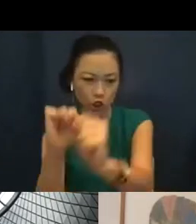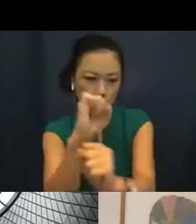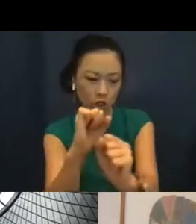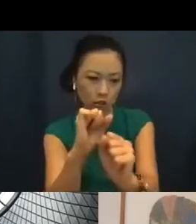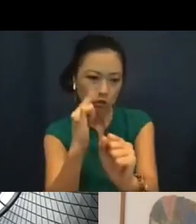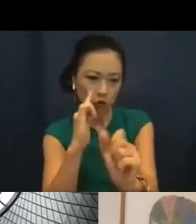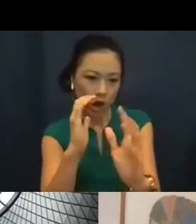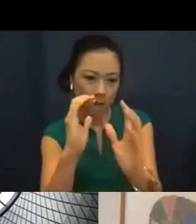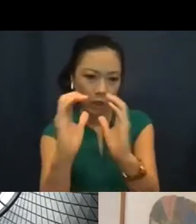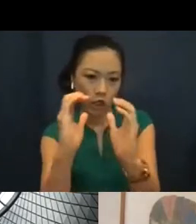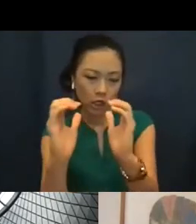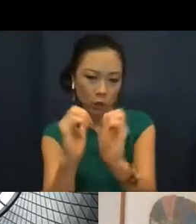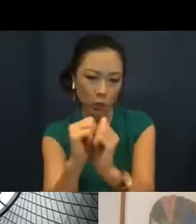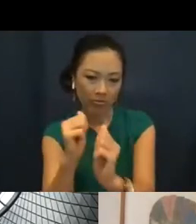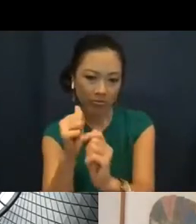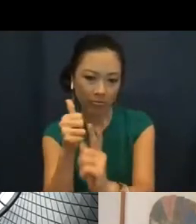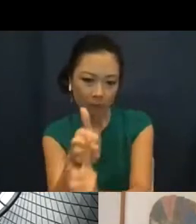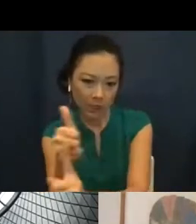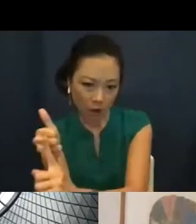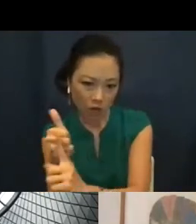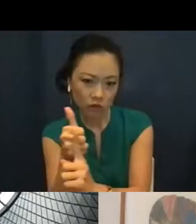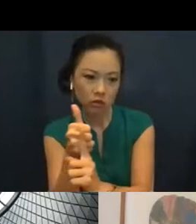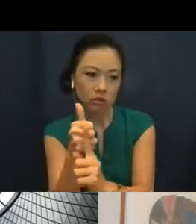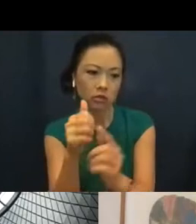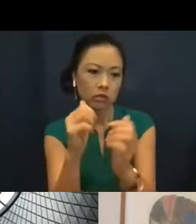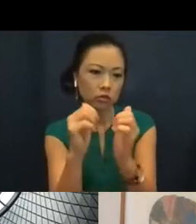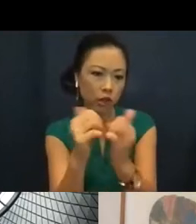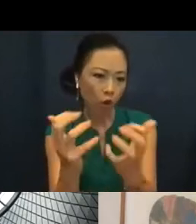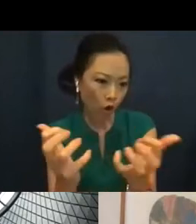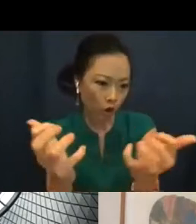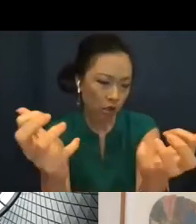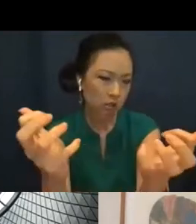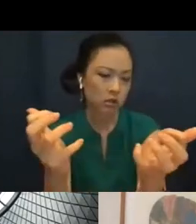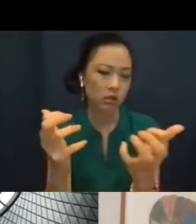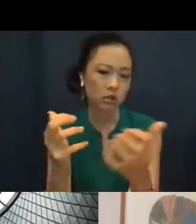or between artist to artist. I think one of the important